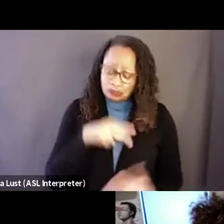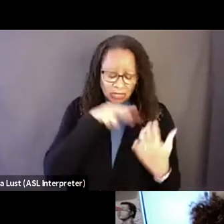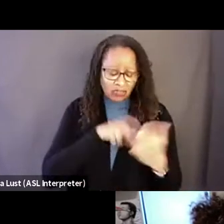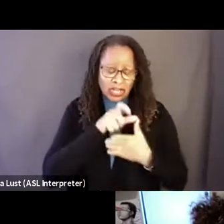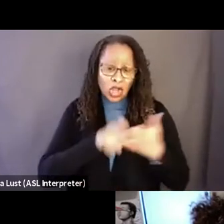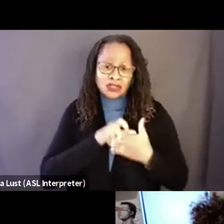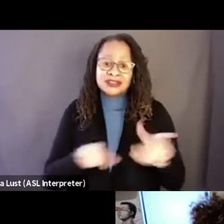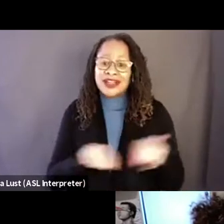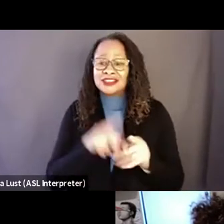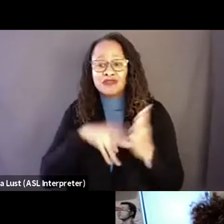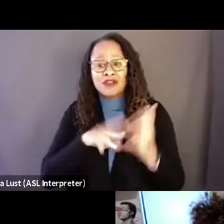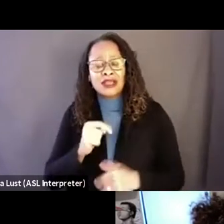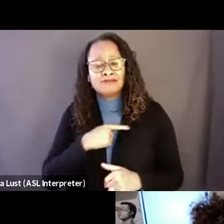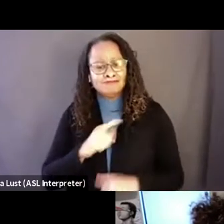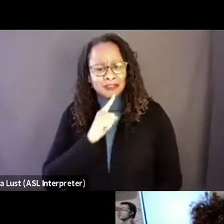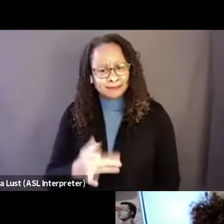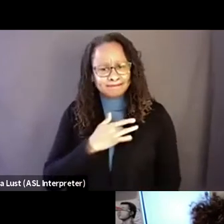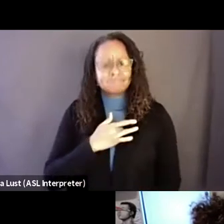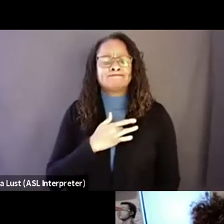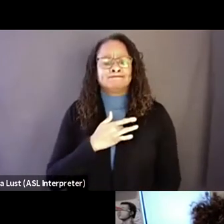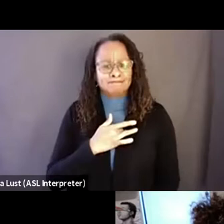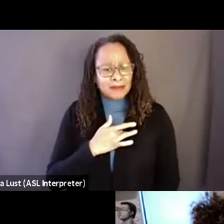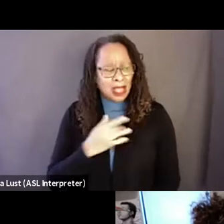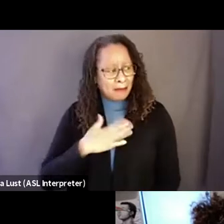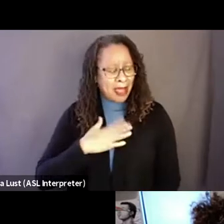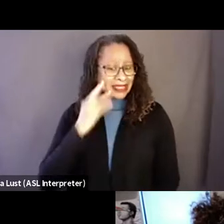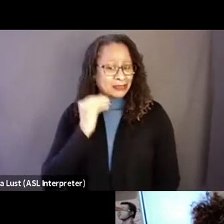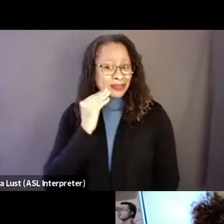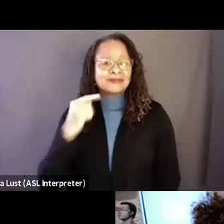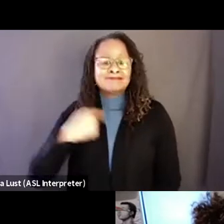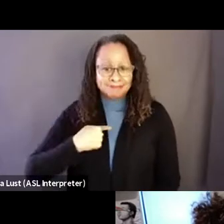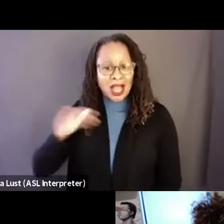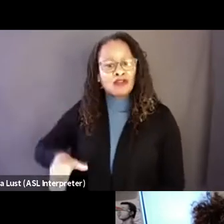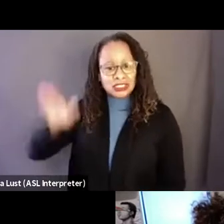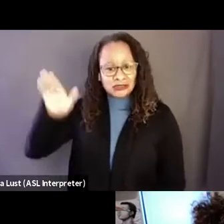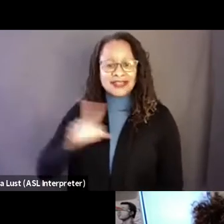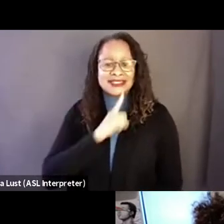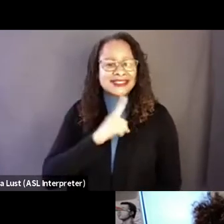it just really brought me back to my own childhood, because I was also raised by a single working mother.